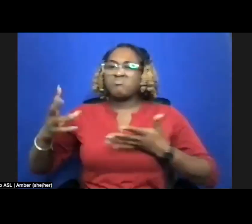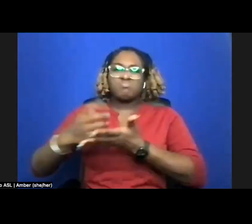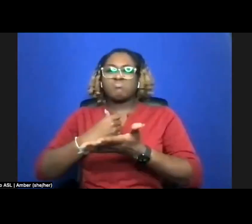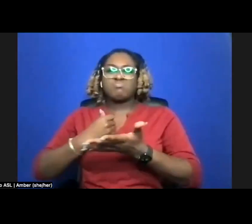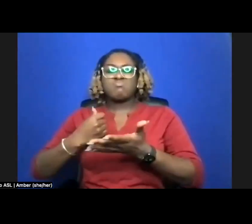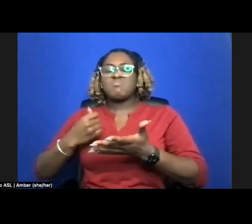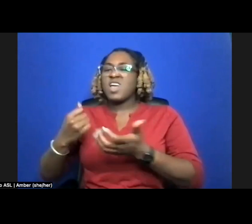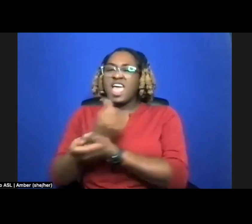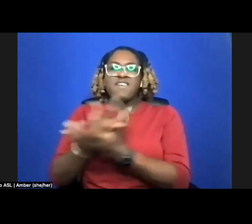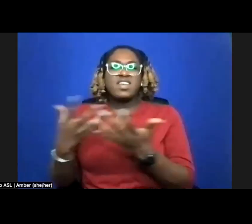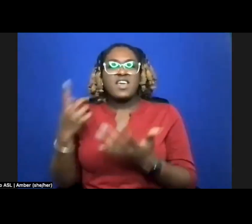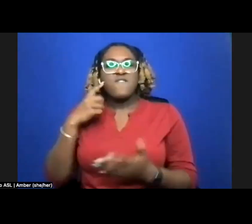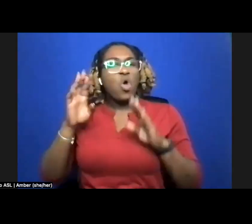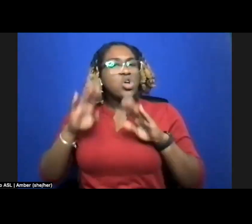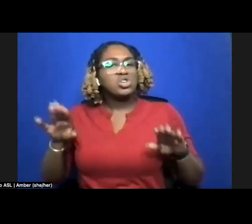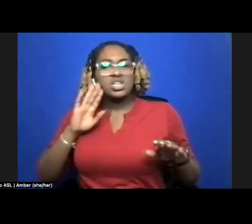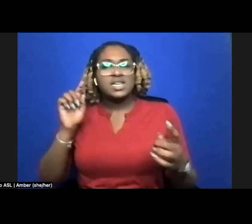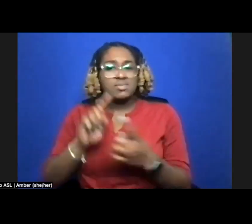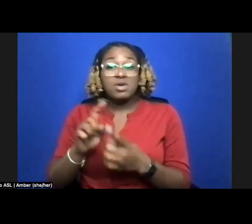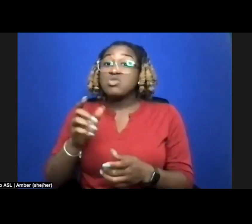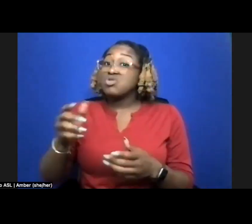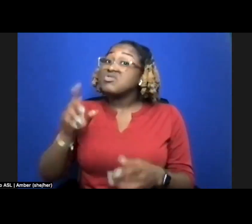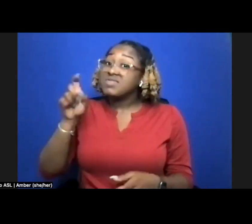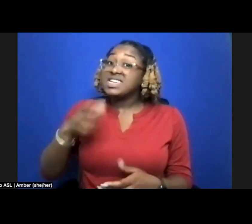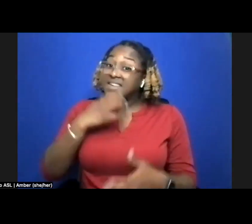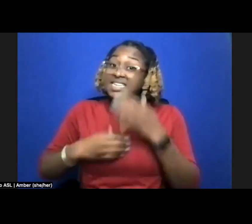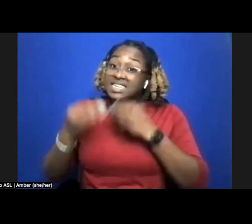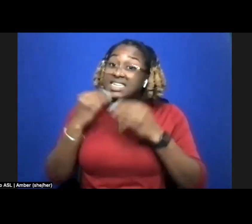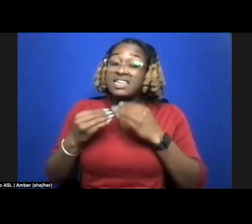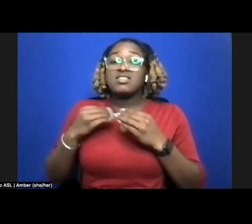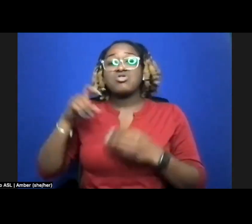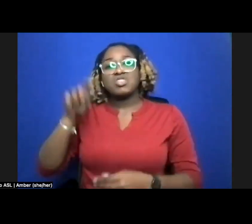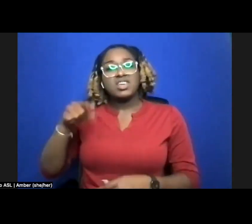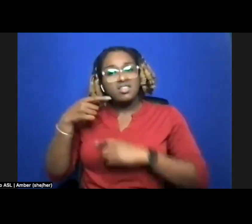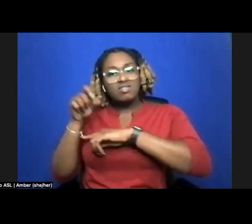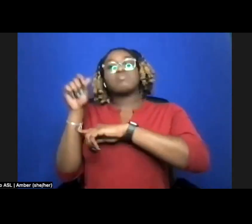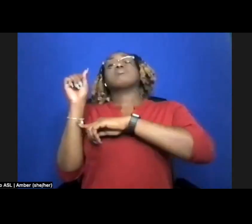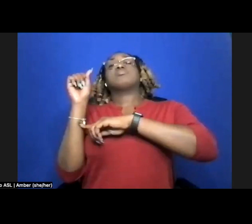baby, you better feast! mama say throw your head back. cackle. crackle. show